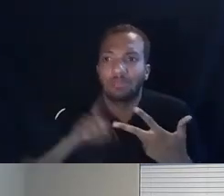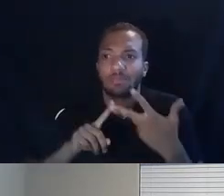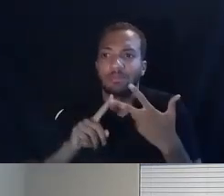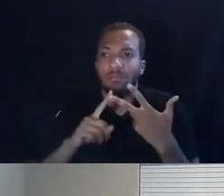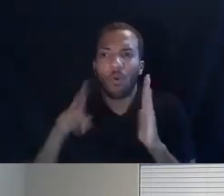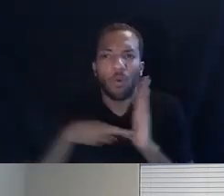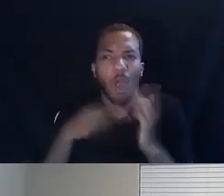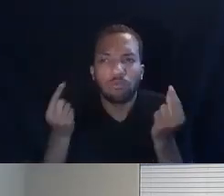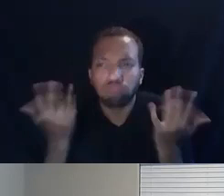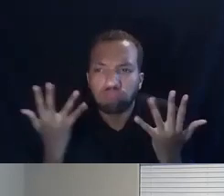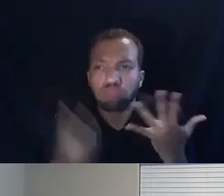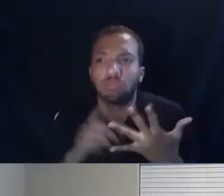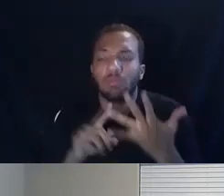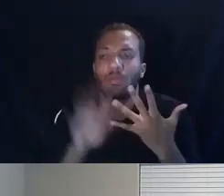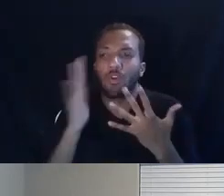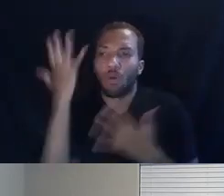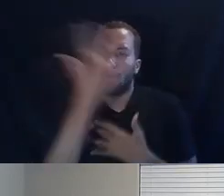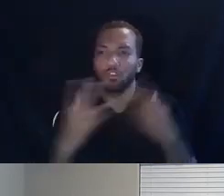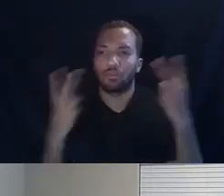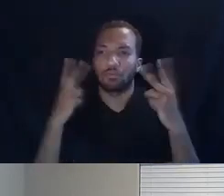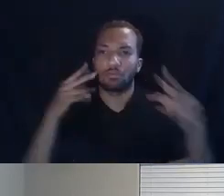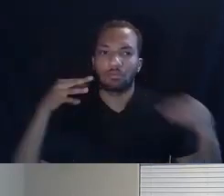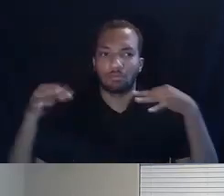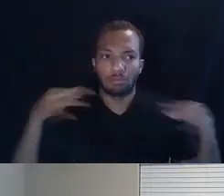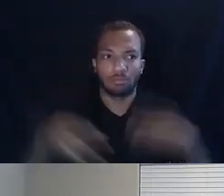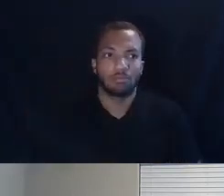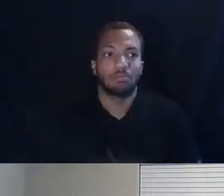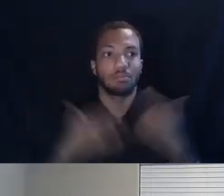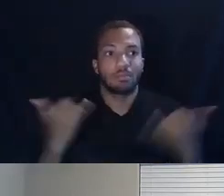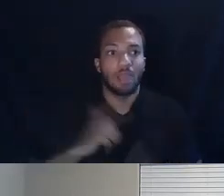And Kamesha, if you could kick it off. That'd be great.